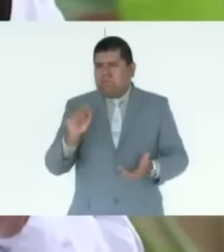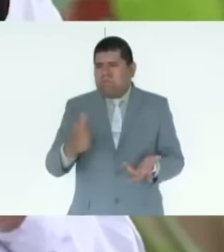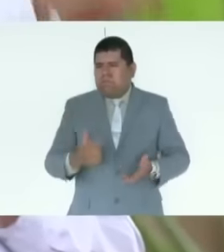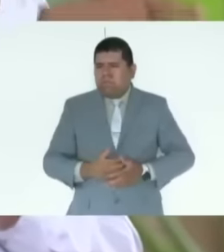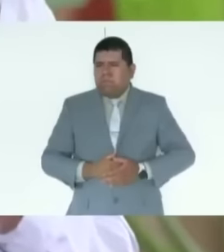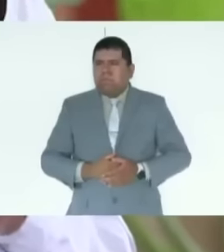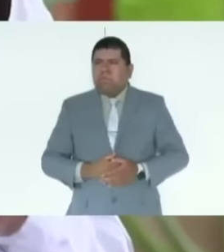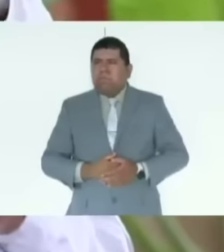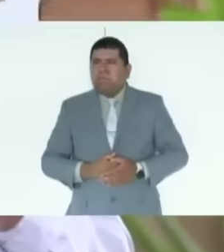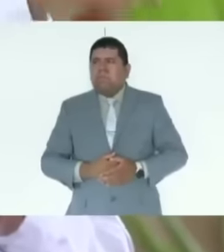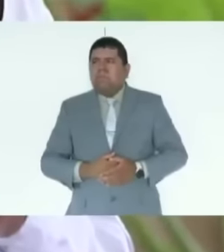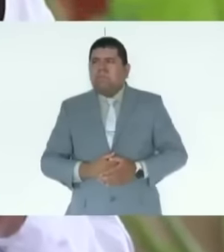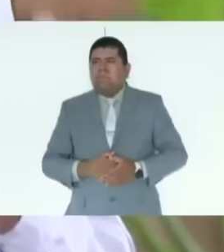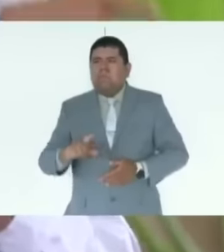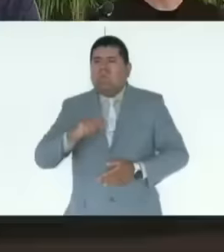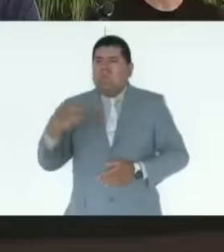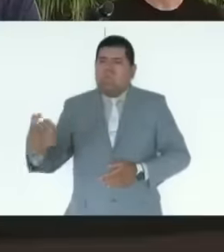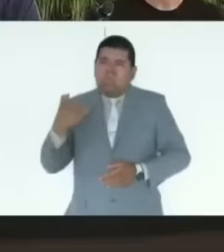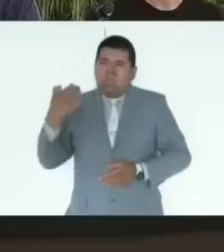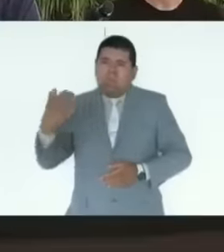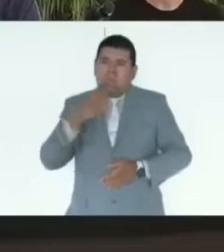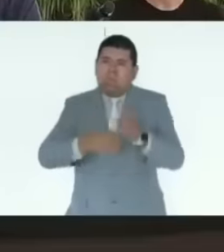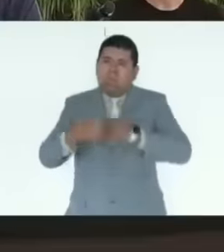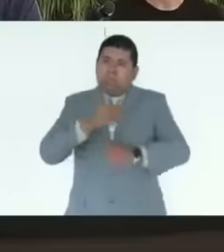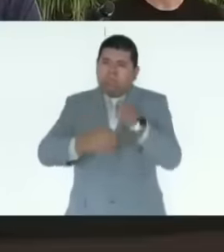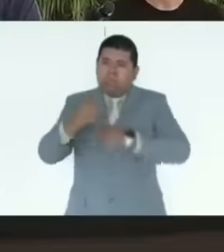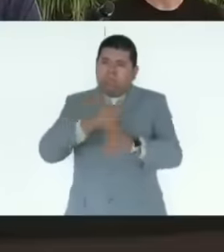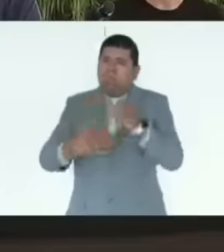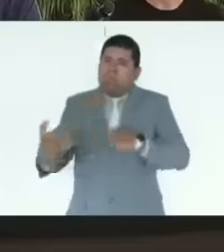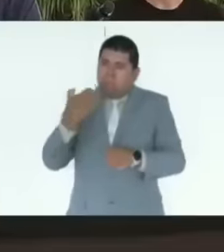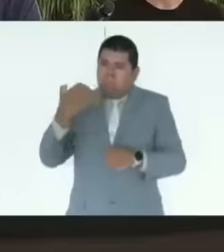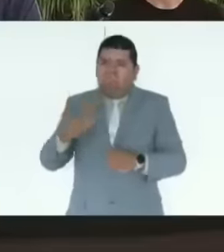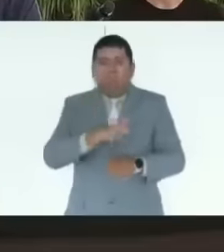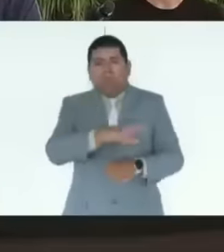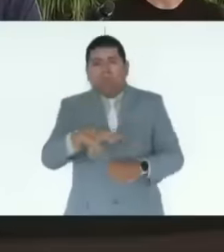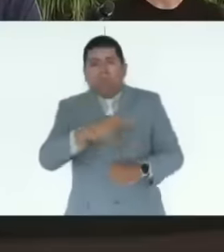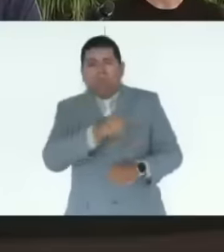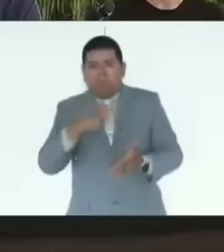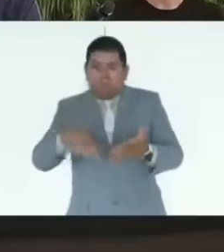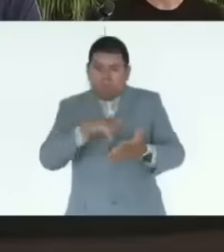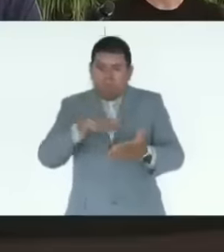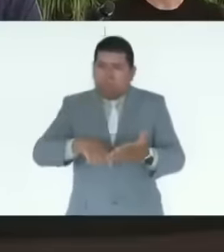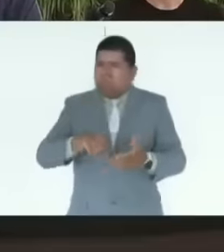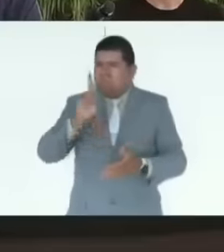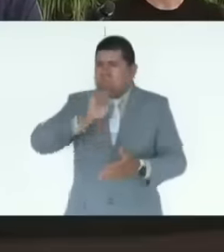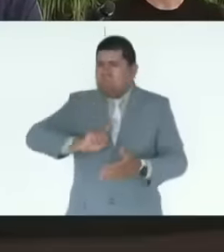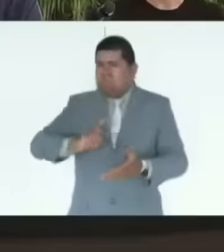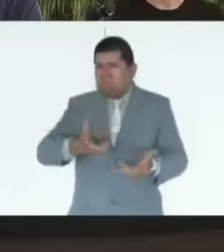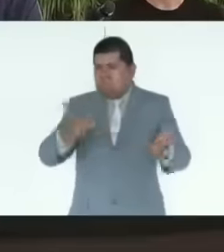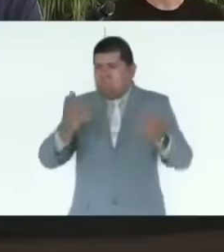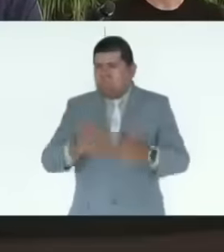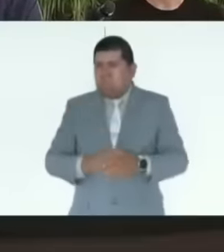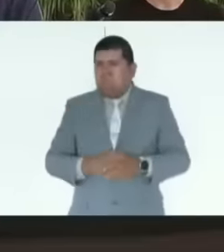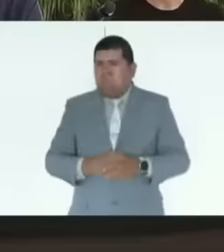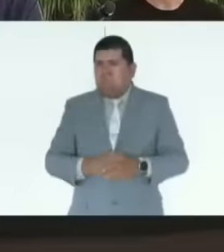they deceived us for a long time that We lived in a democracy, a lie, that was a façade,